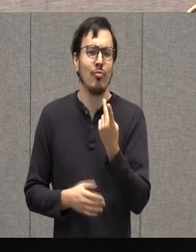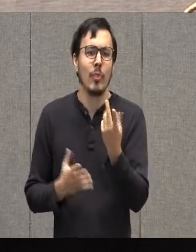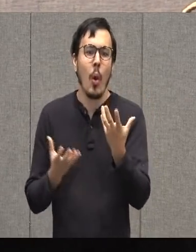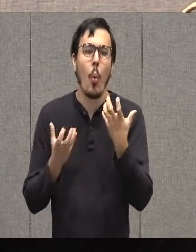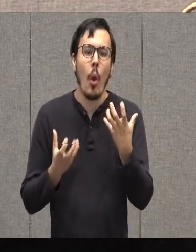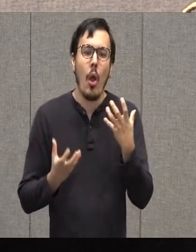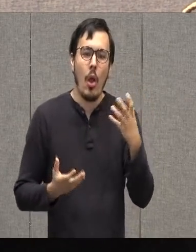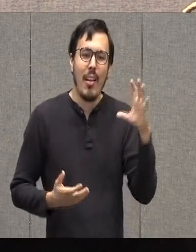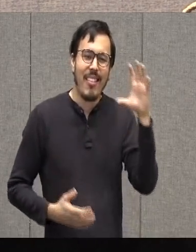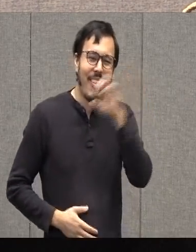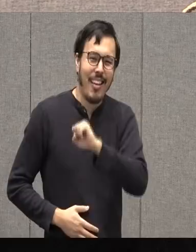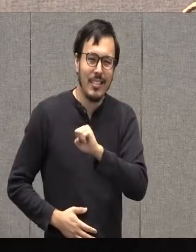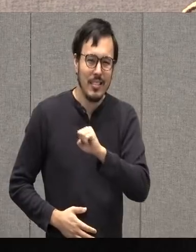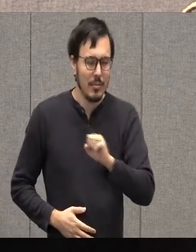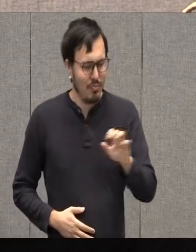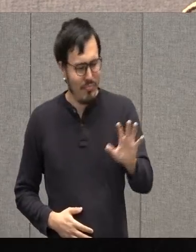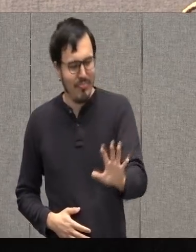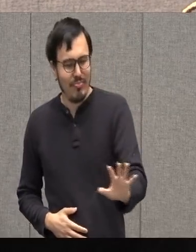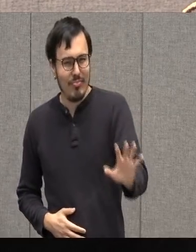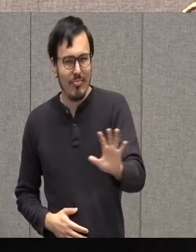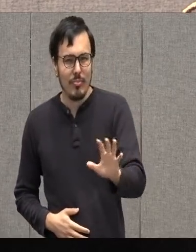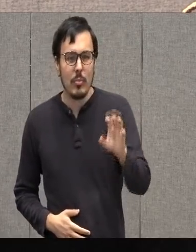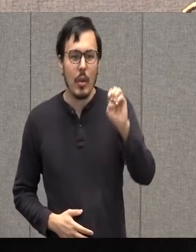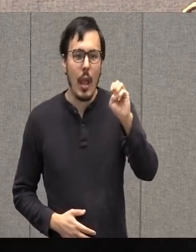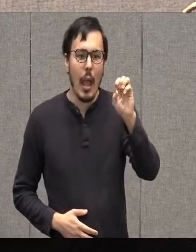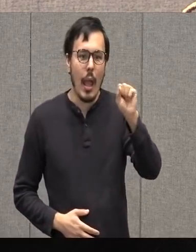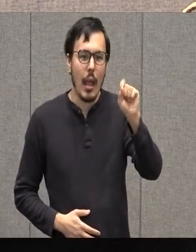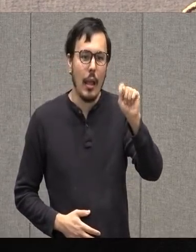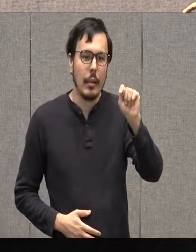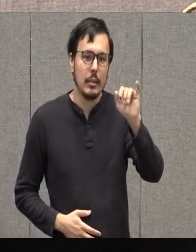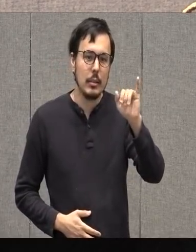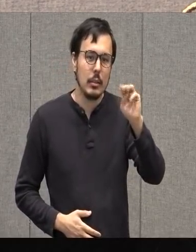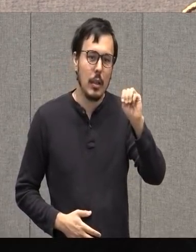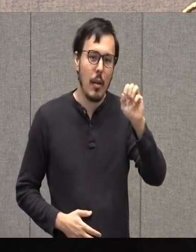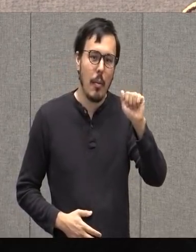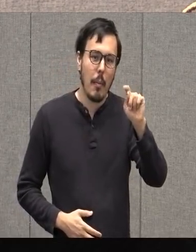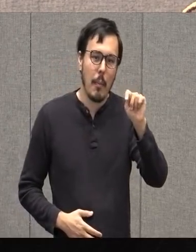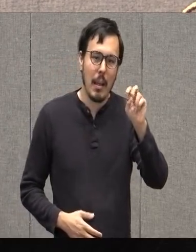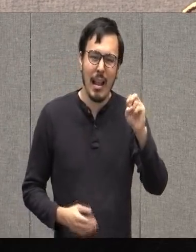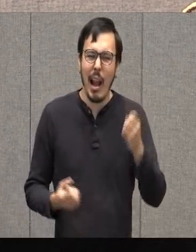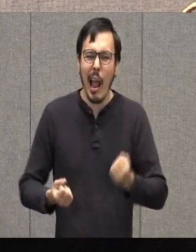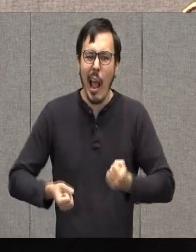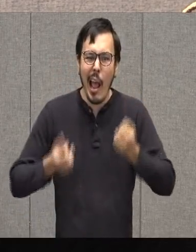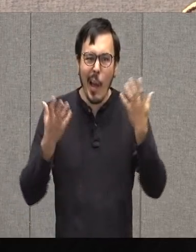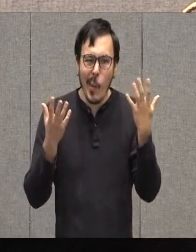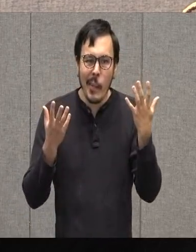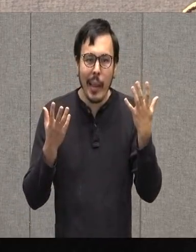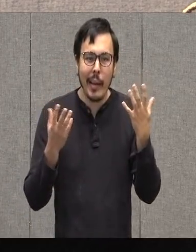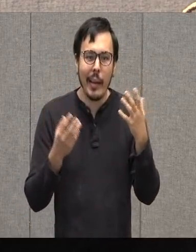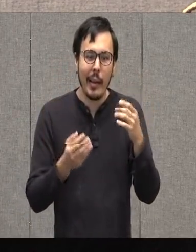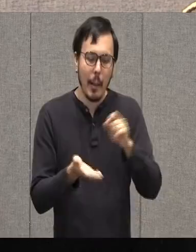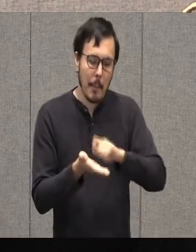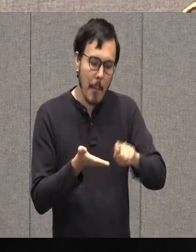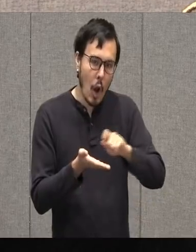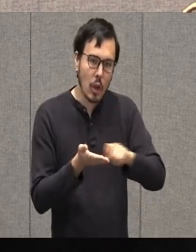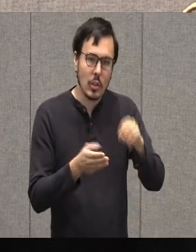for how many markers do you think are in my jar. I also asked some of my friends here with me today